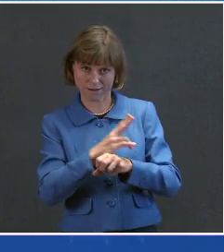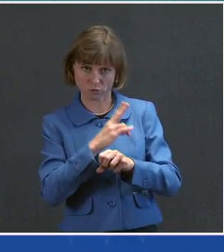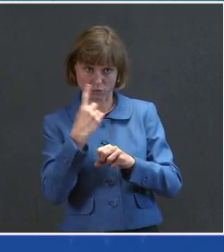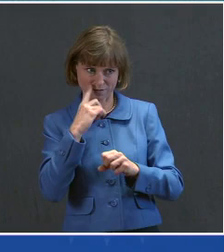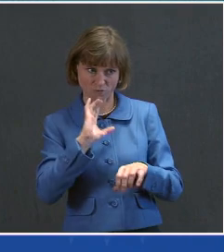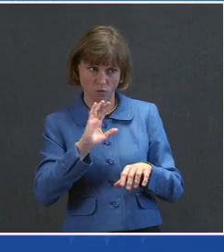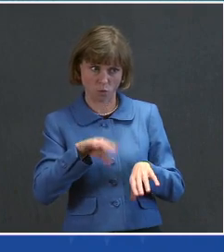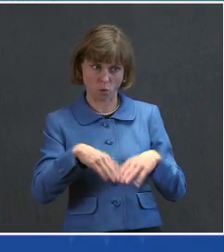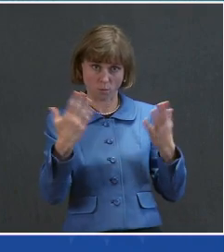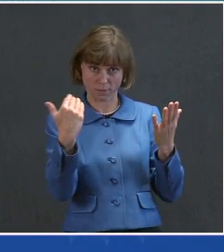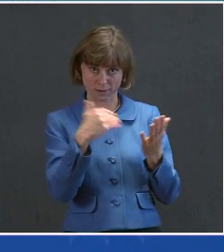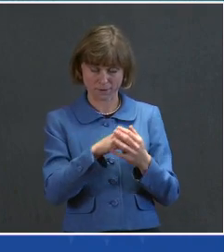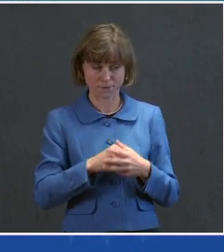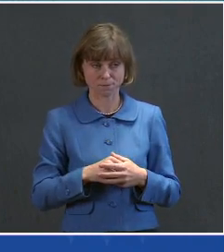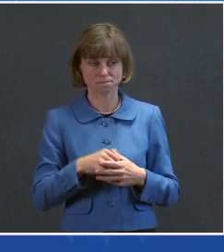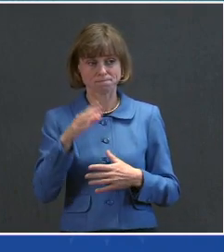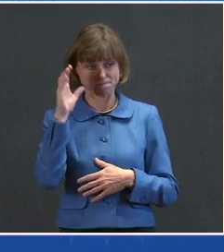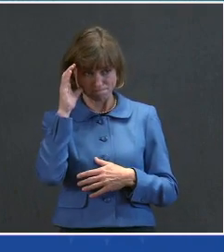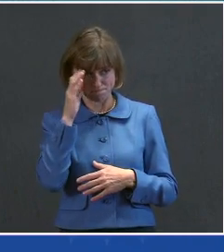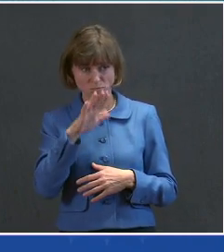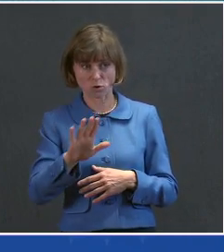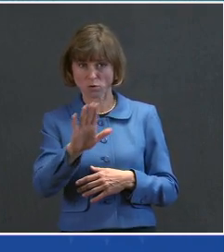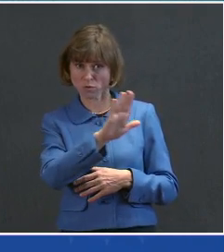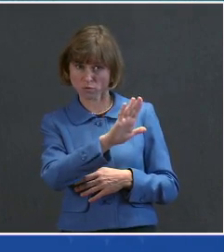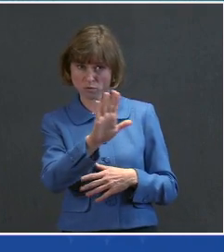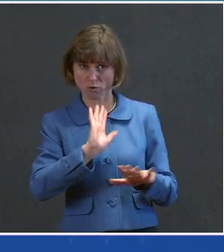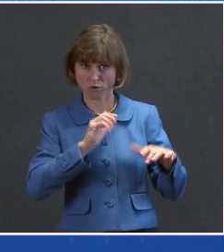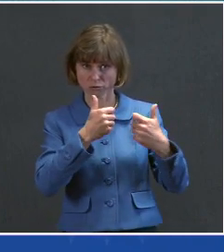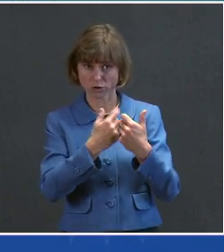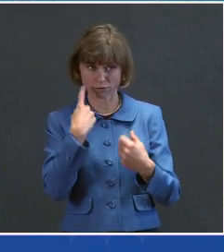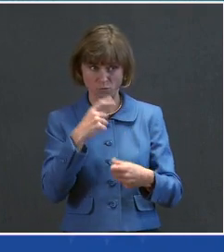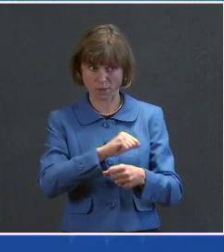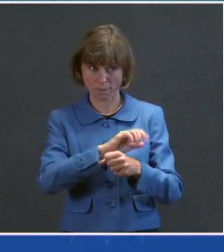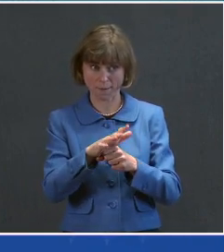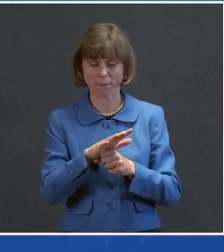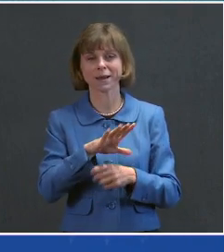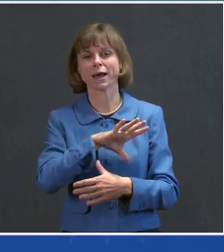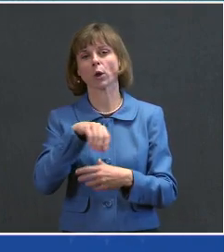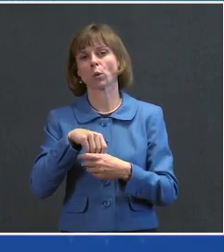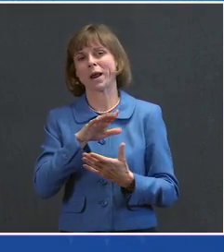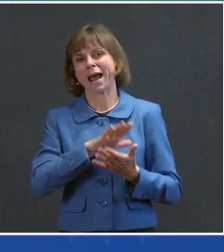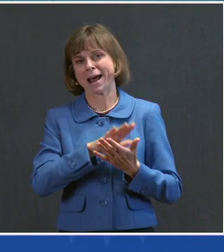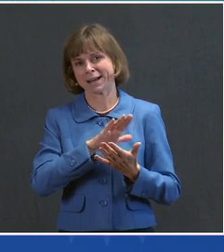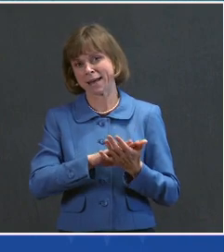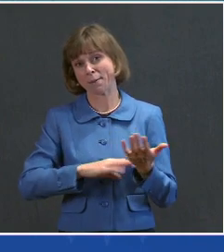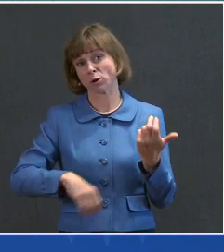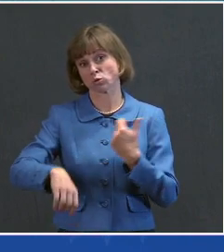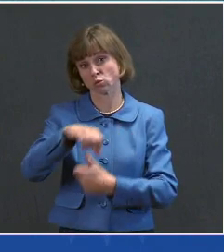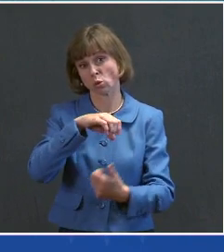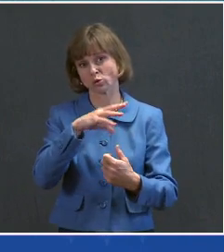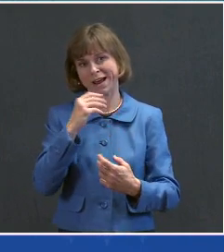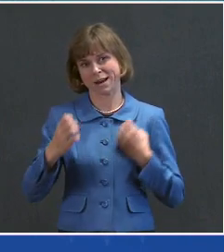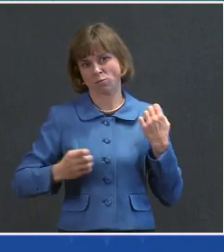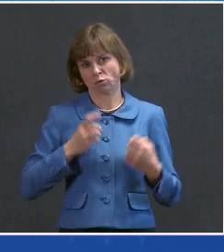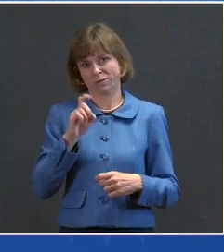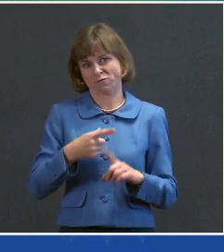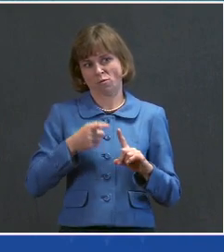listen to the challenges they are facing due to the pandemic, including the academic, social, and emotional needs of students; highlight the additional resources